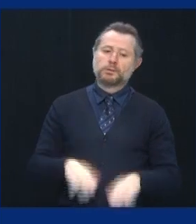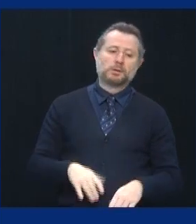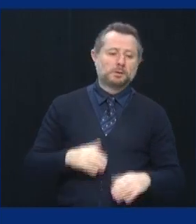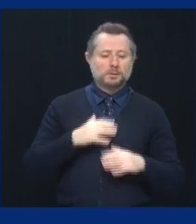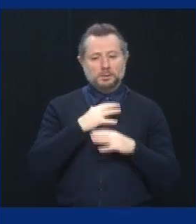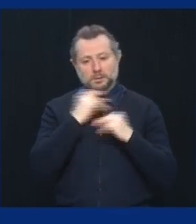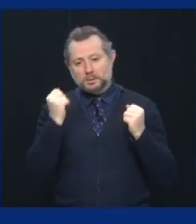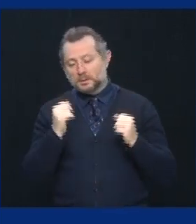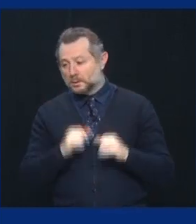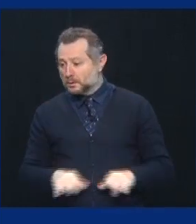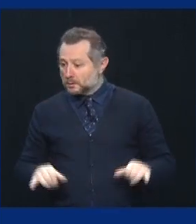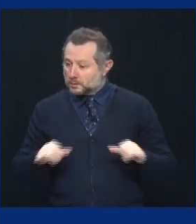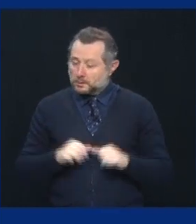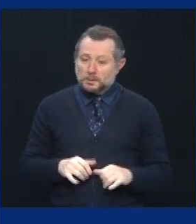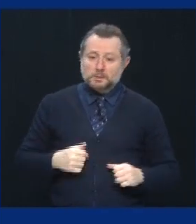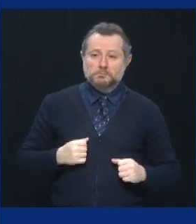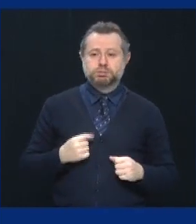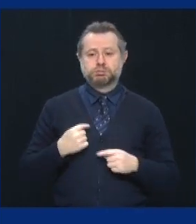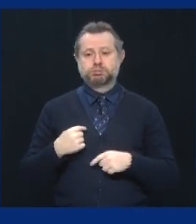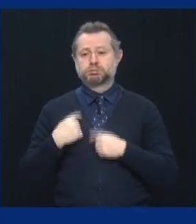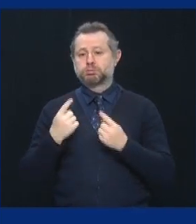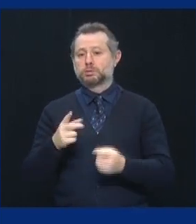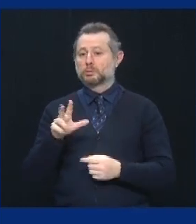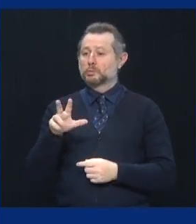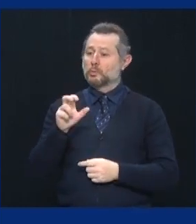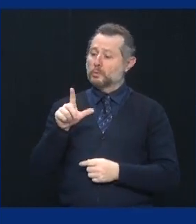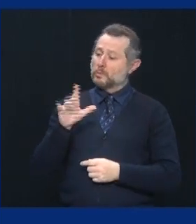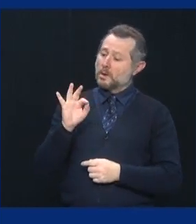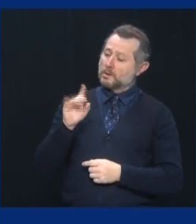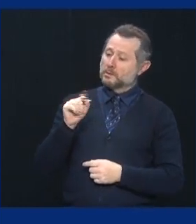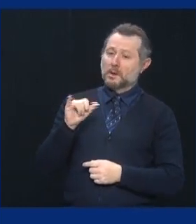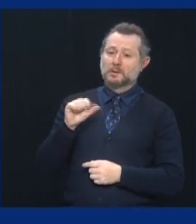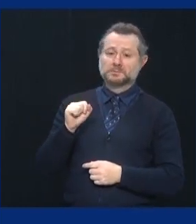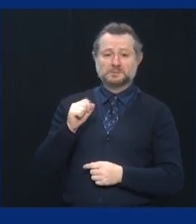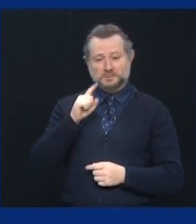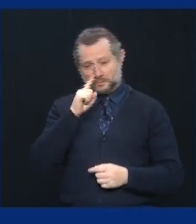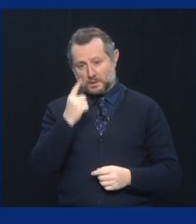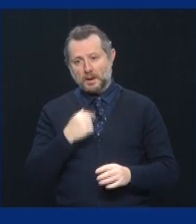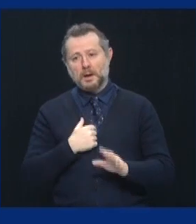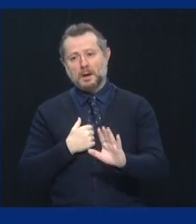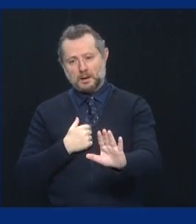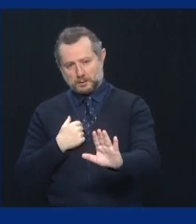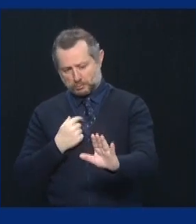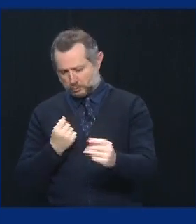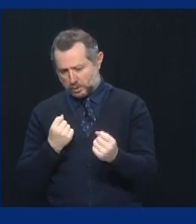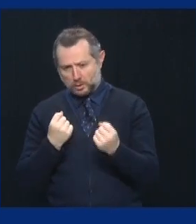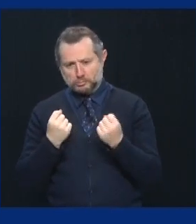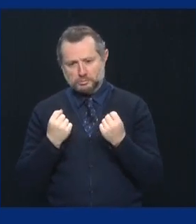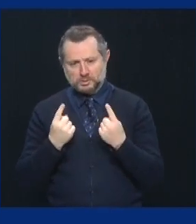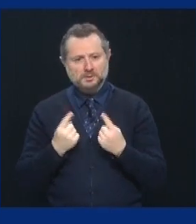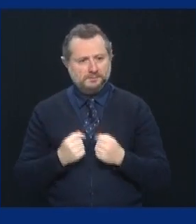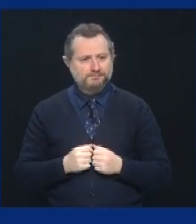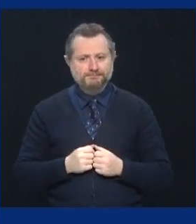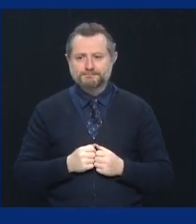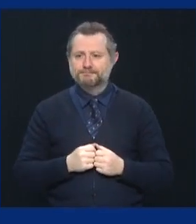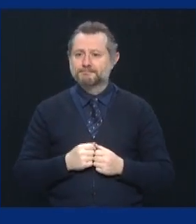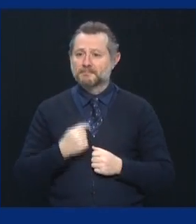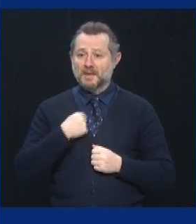NIGHT. COVID FATIGUE. WELL, WE'RE TIRED OF COVID.